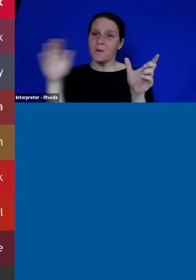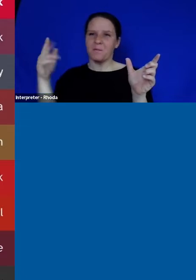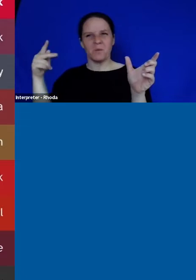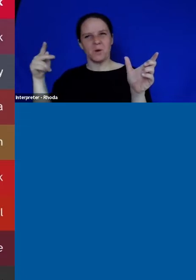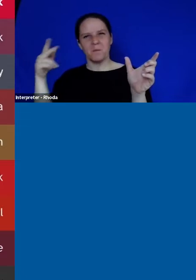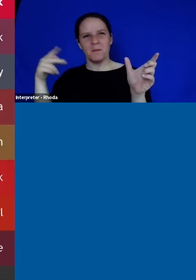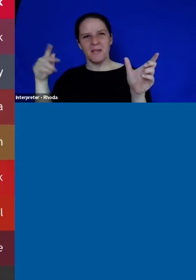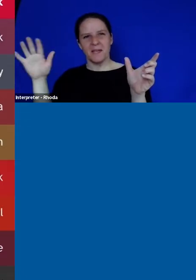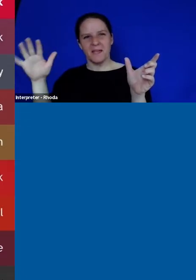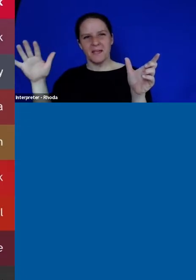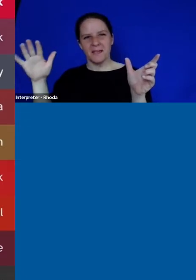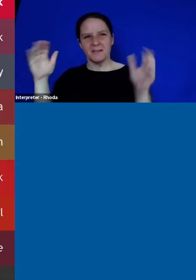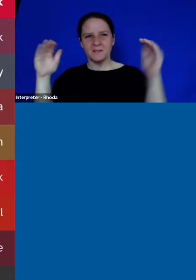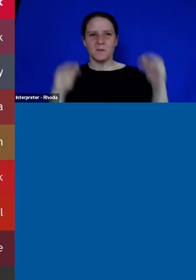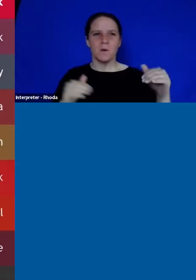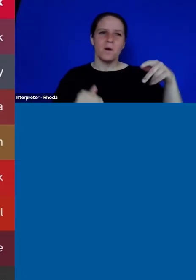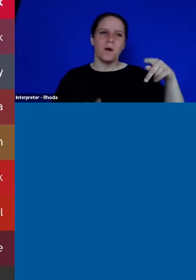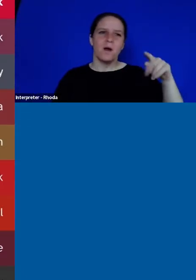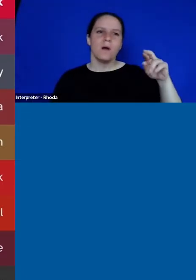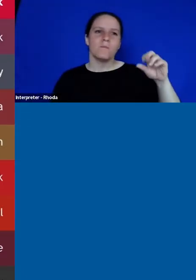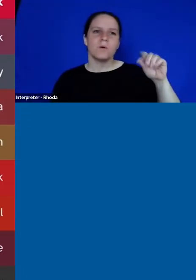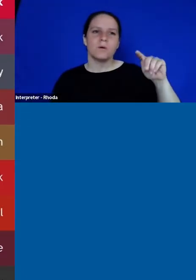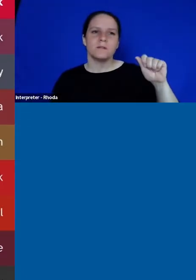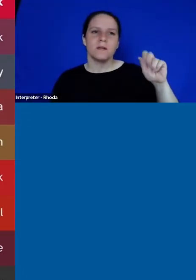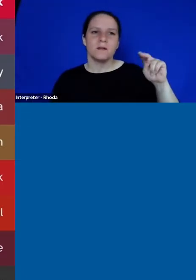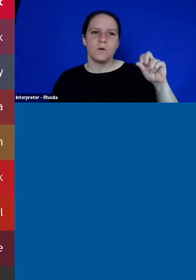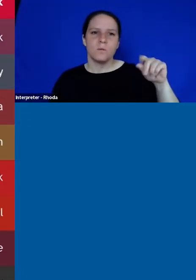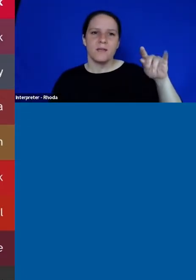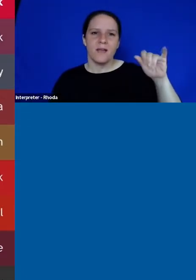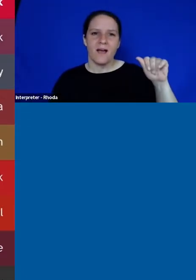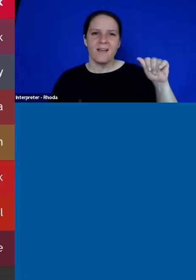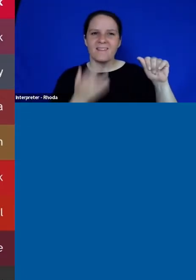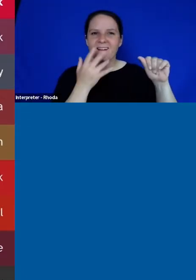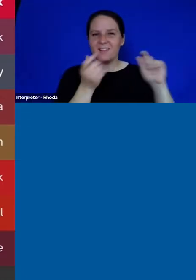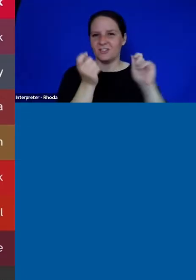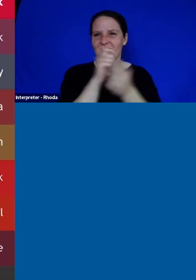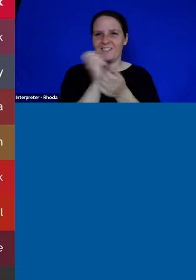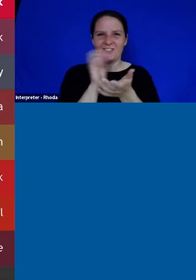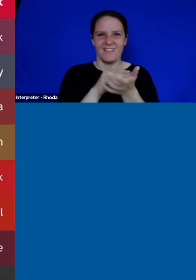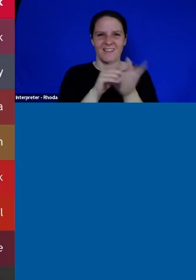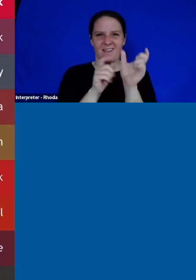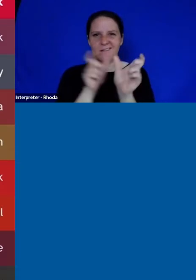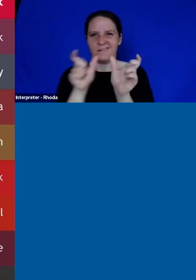the green looks like a honey mustard, the yellow looks like a golden yellow. and the hot pink really looks like a purple gray.